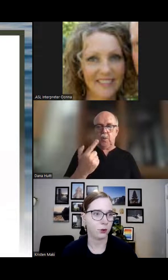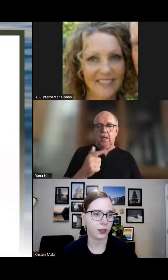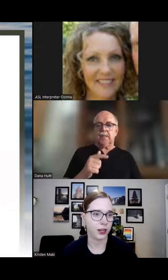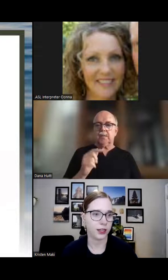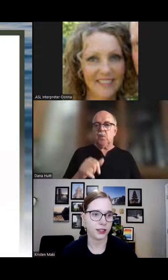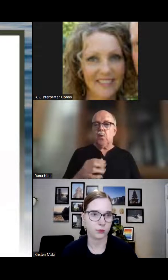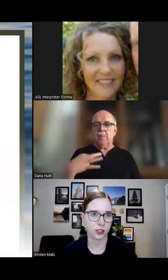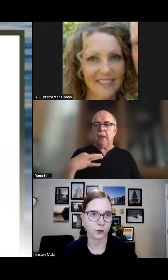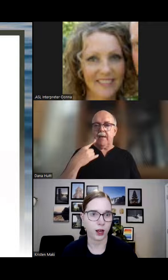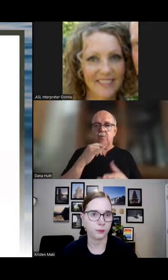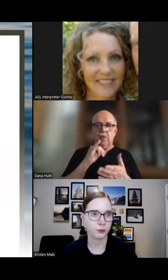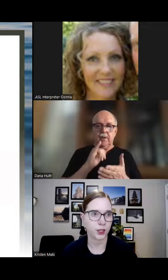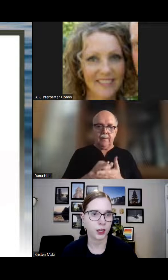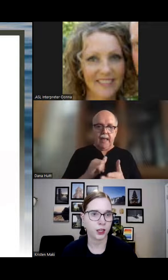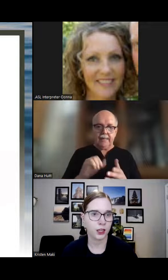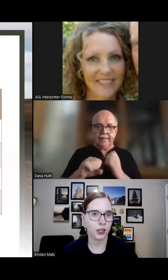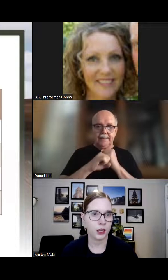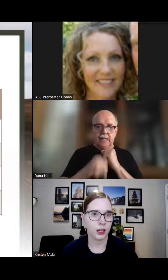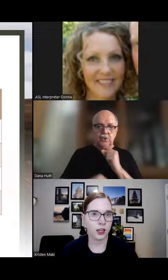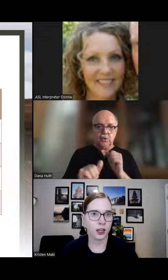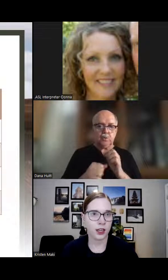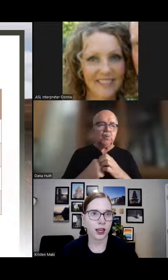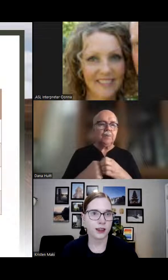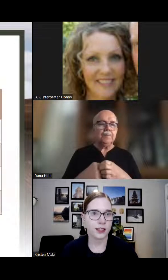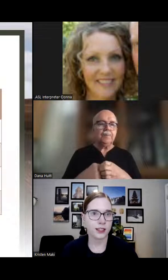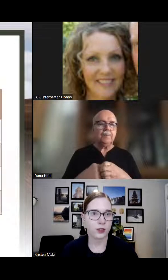for the years that you contribute.